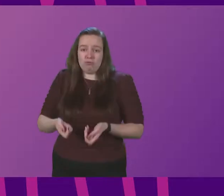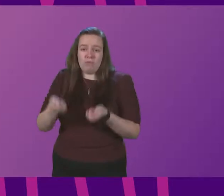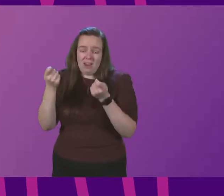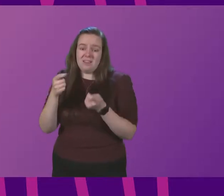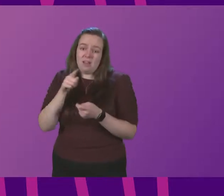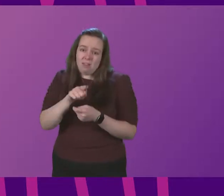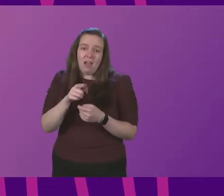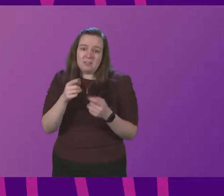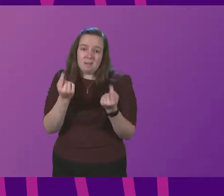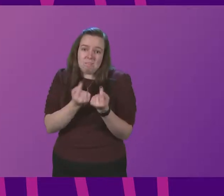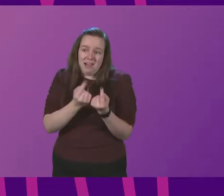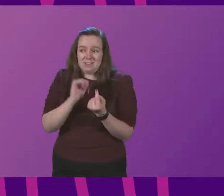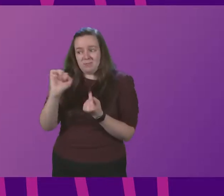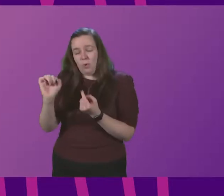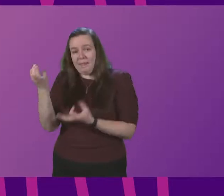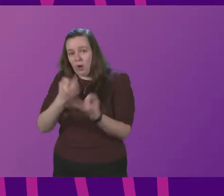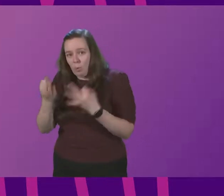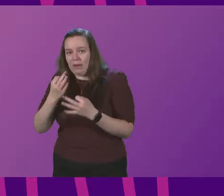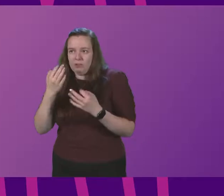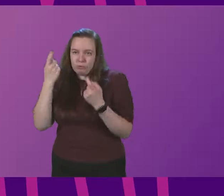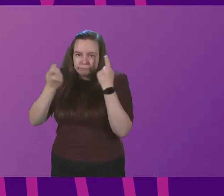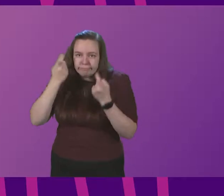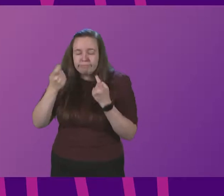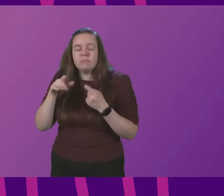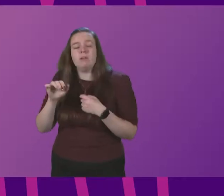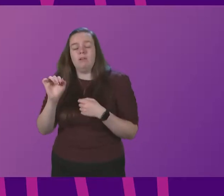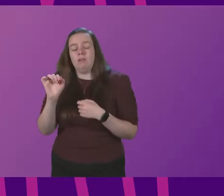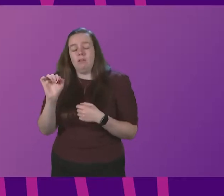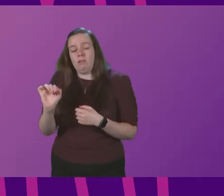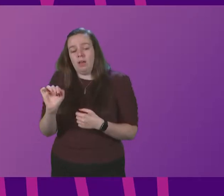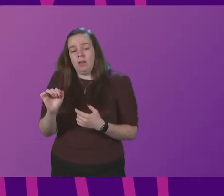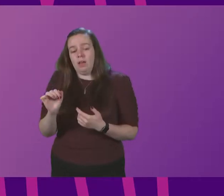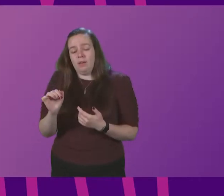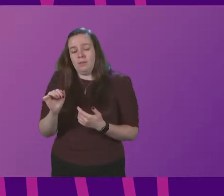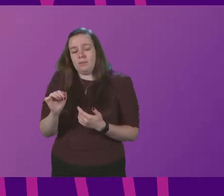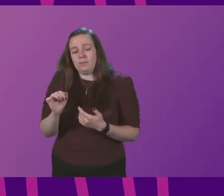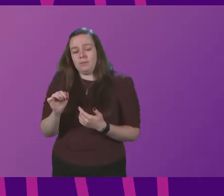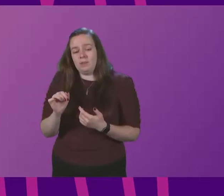the inquiry to consider. The four harms framework has been at the heart of the handling of Covid.